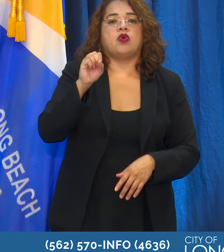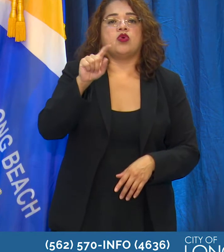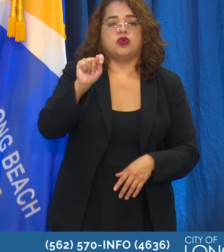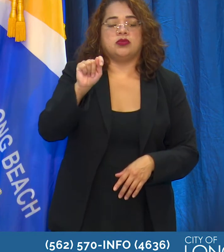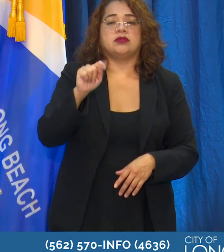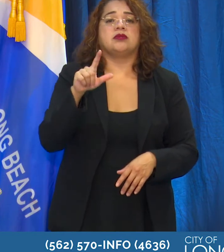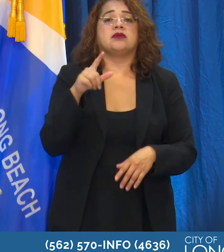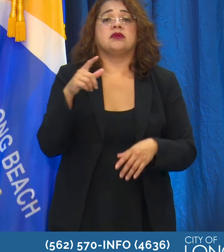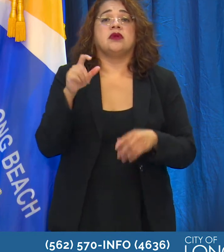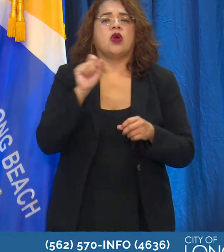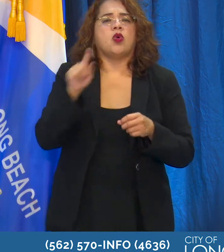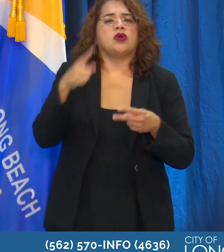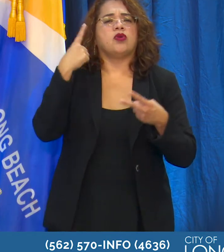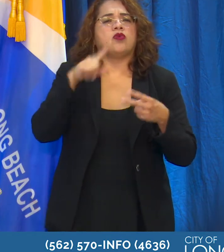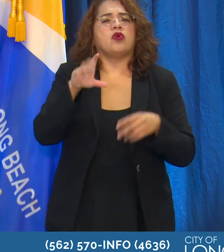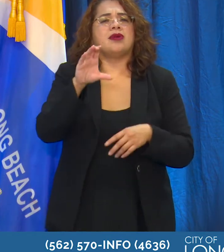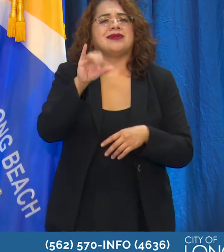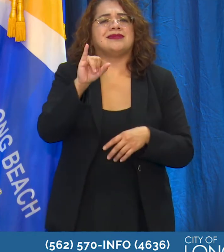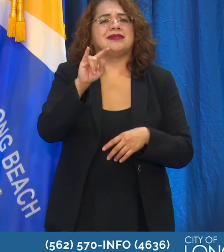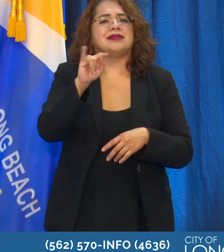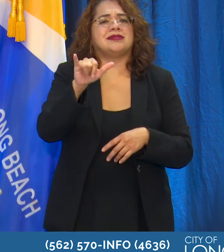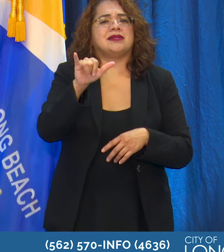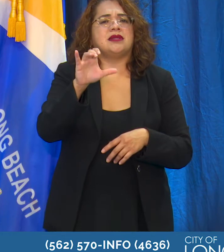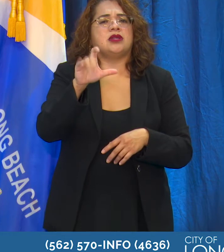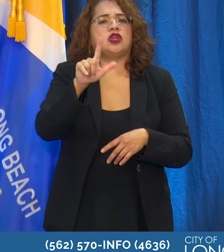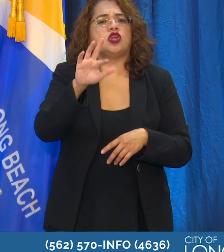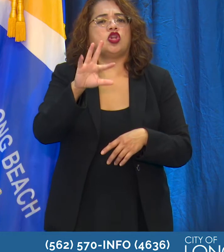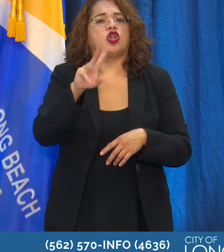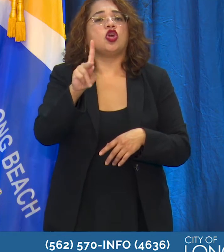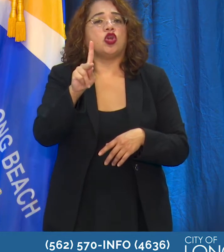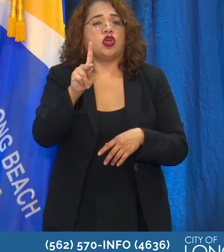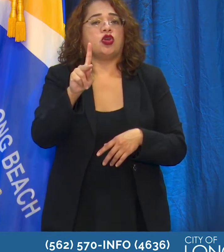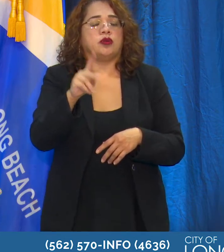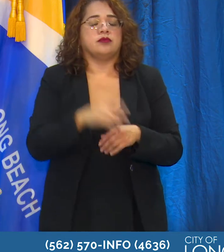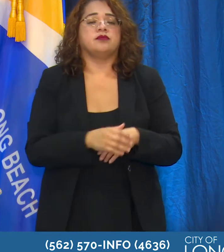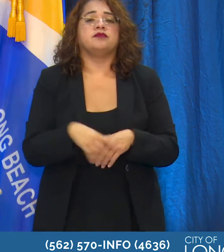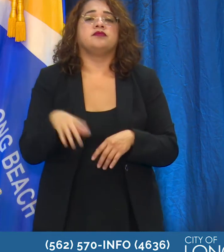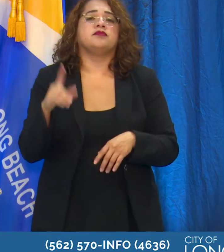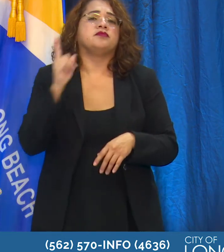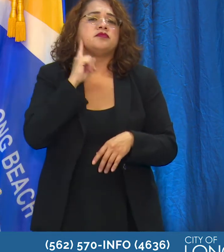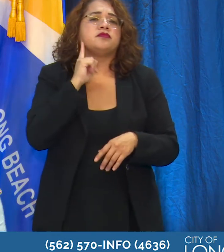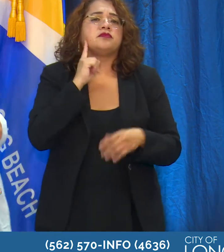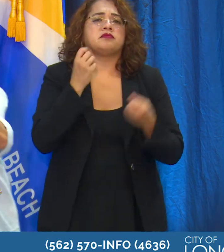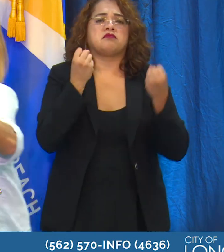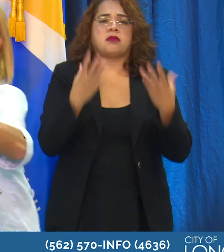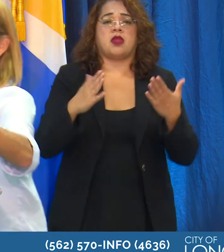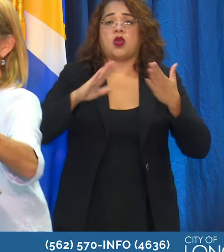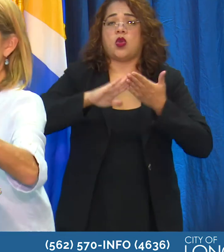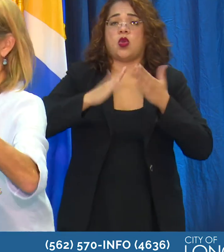I understand that there's been a lot of community members who have been wanting to see when